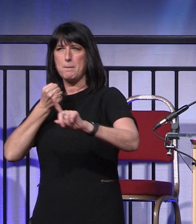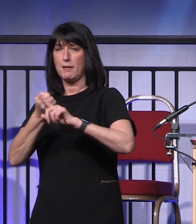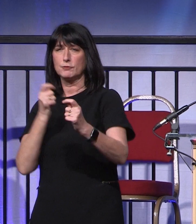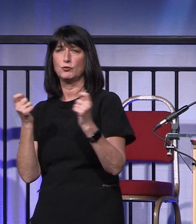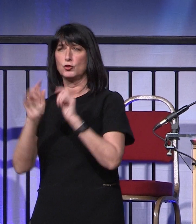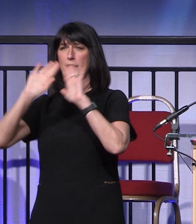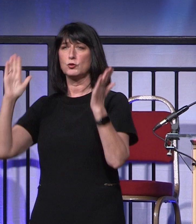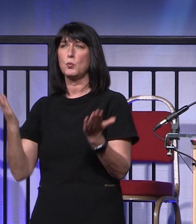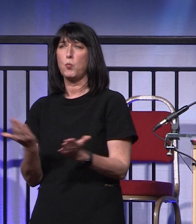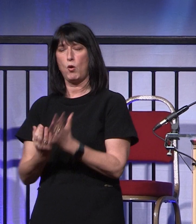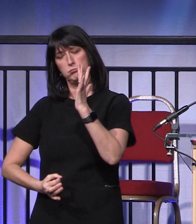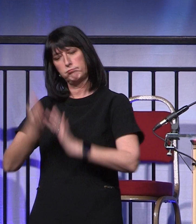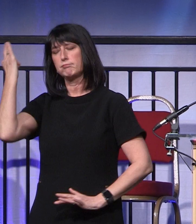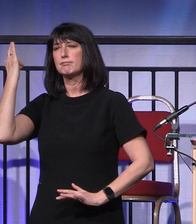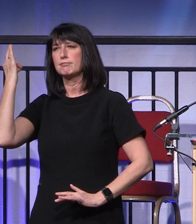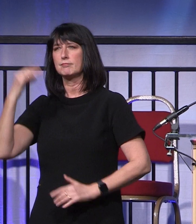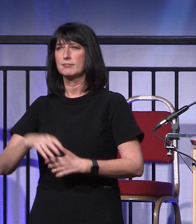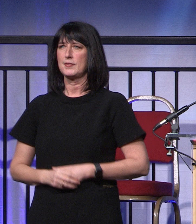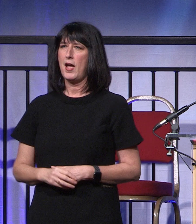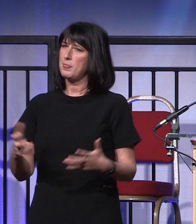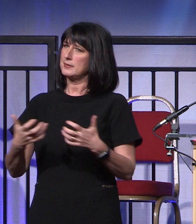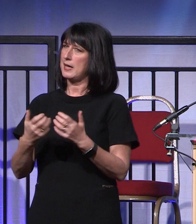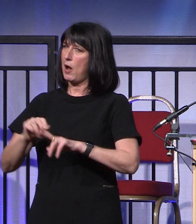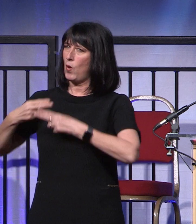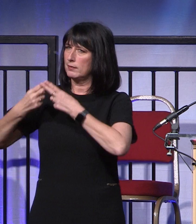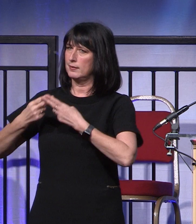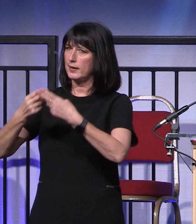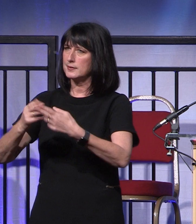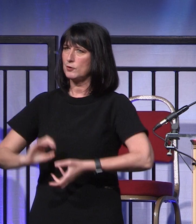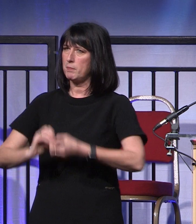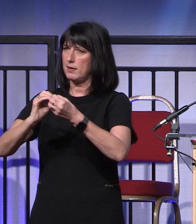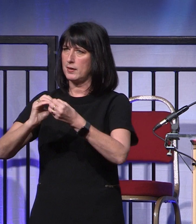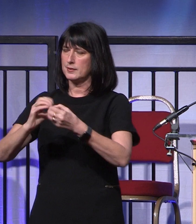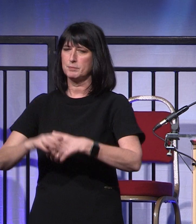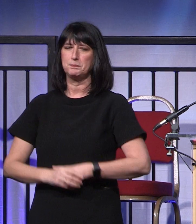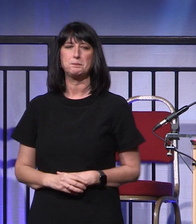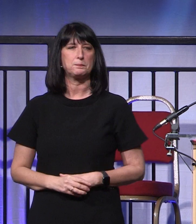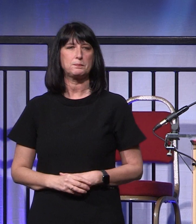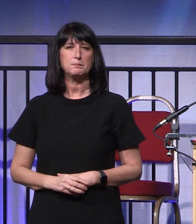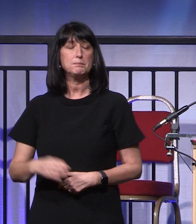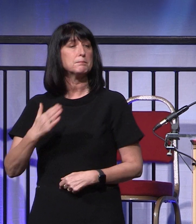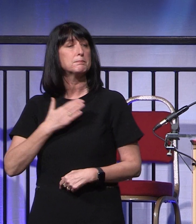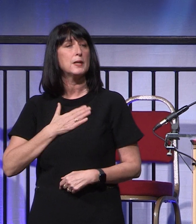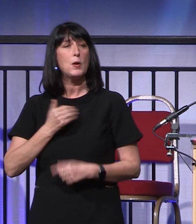that is how legacies are made I would like to thank the families the friends